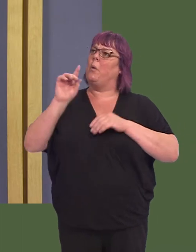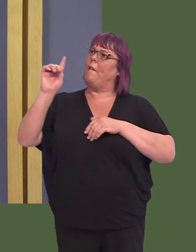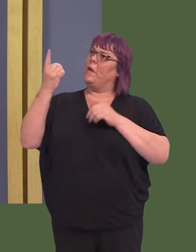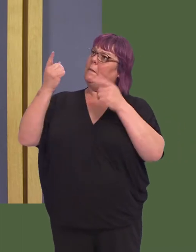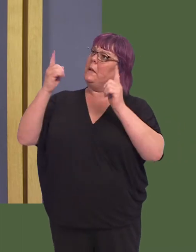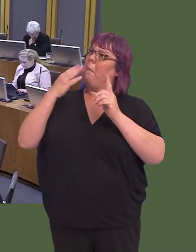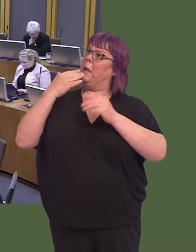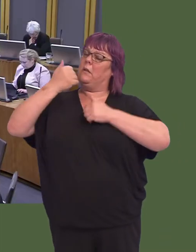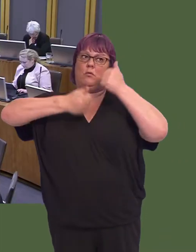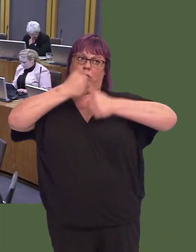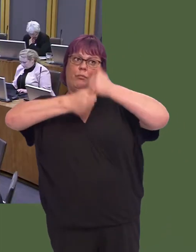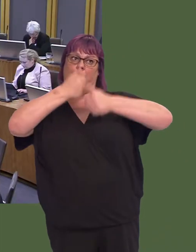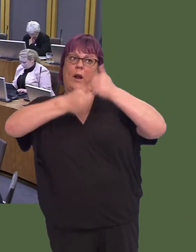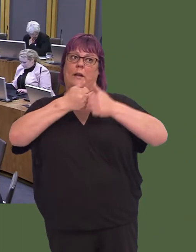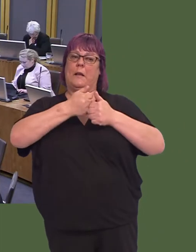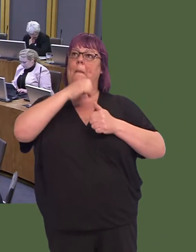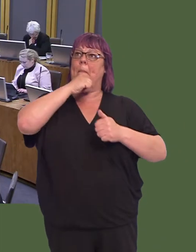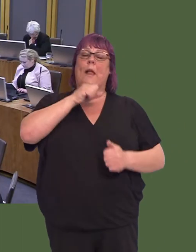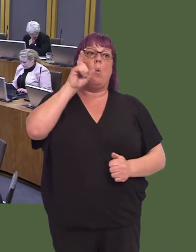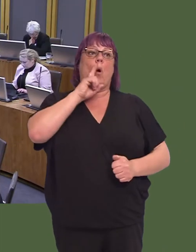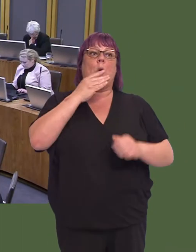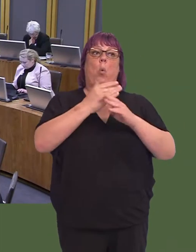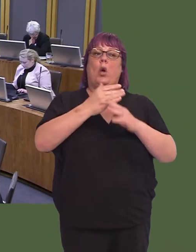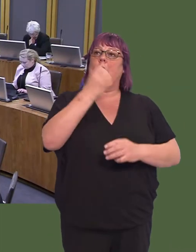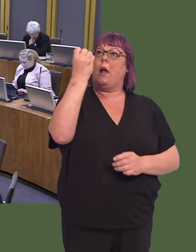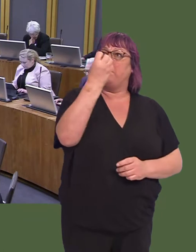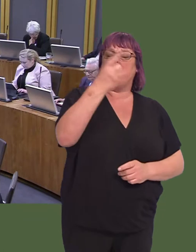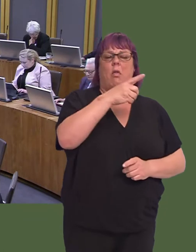Will the First Minister join me, then, in praising the dedicated men and women of the